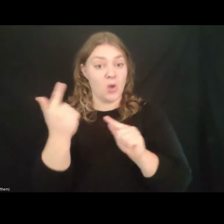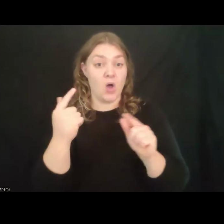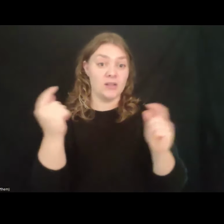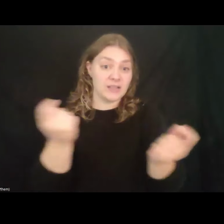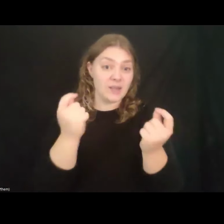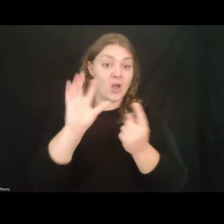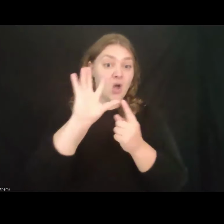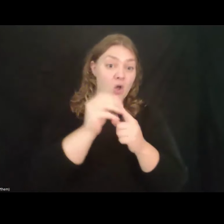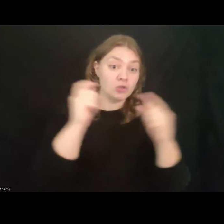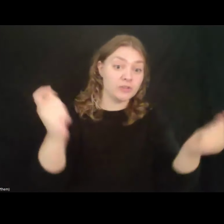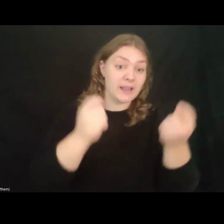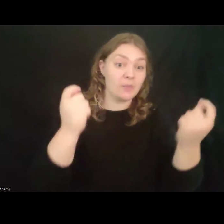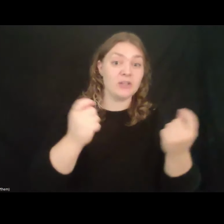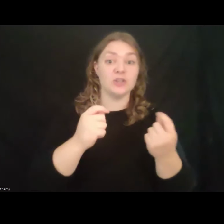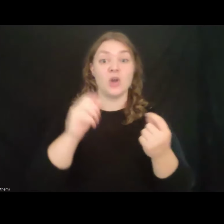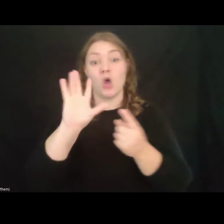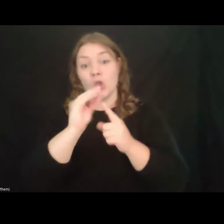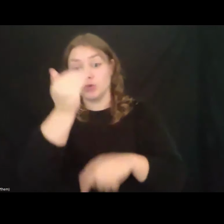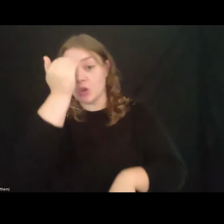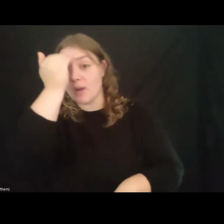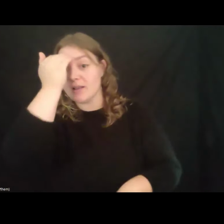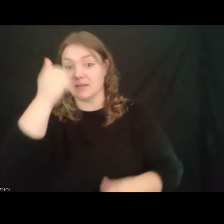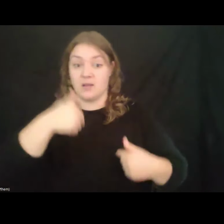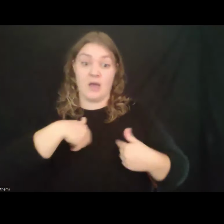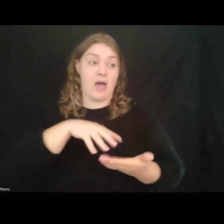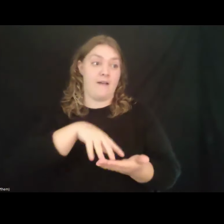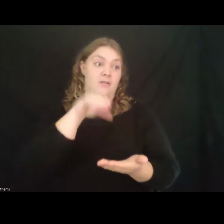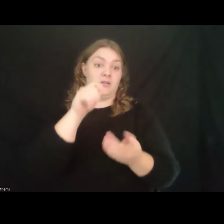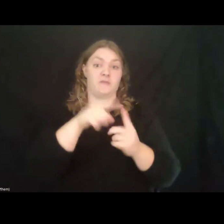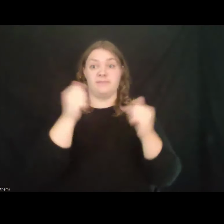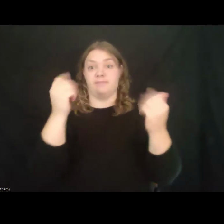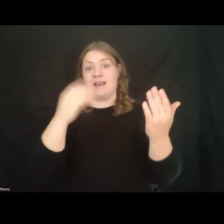cultural awarenesses so you know I've learned from a lot of my colleagues on their culture